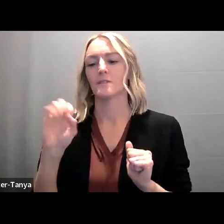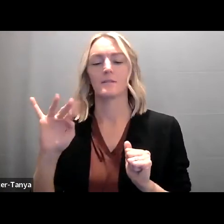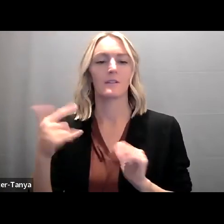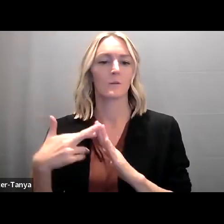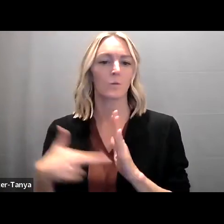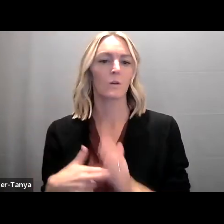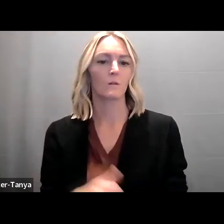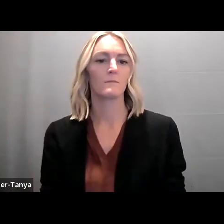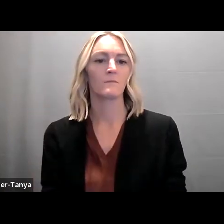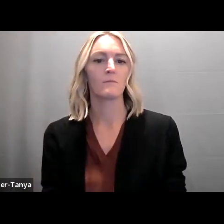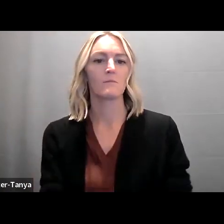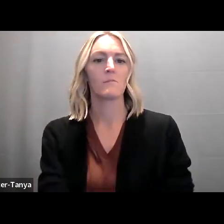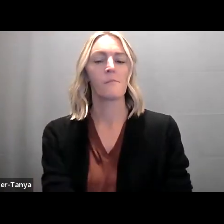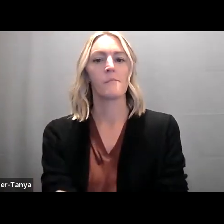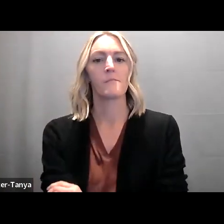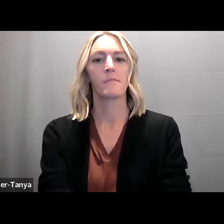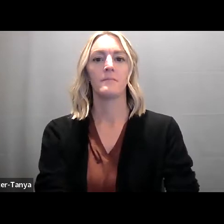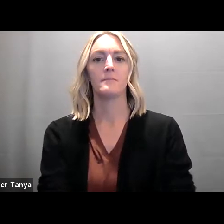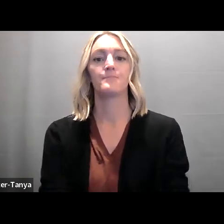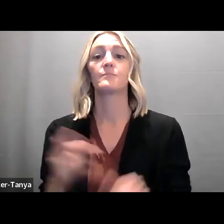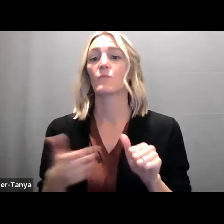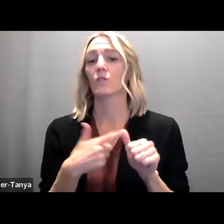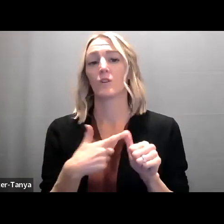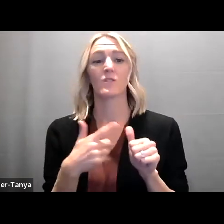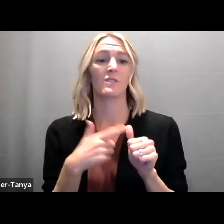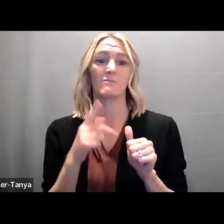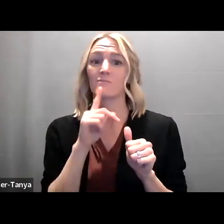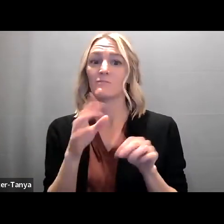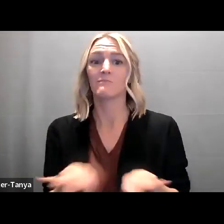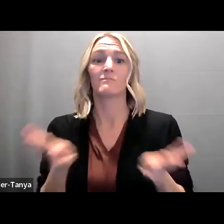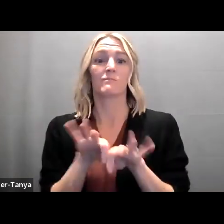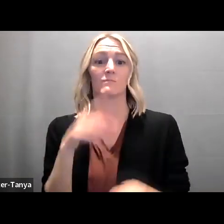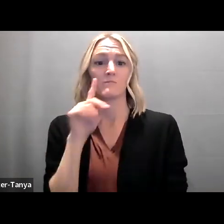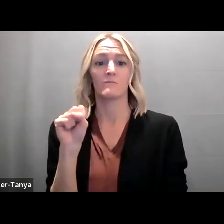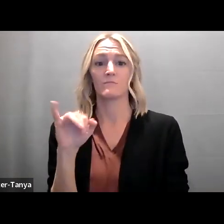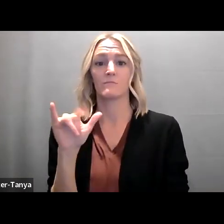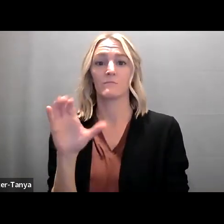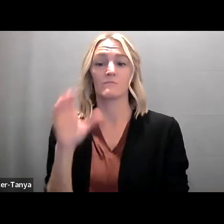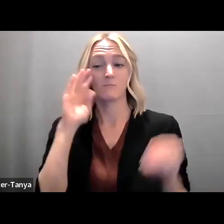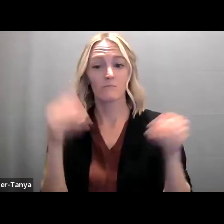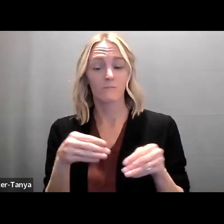So I would first say one of the things really pofrnt for SILCKs to do is find out if your